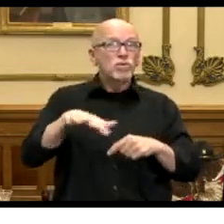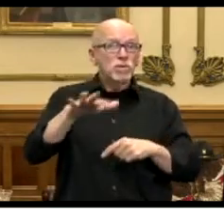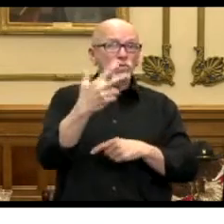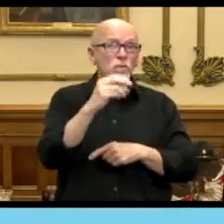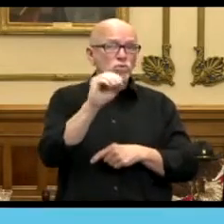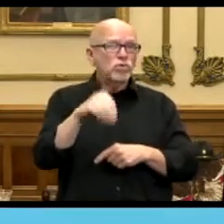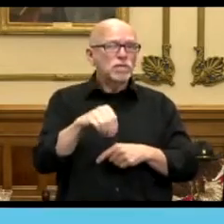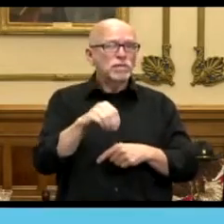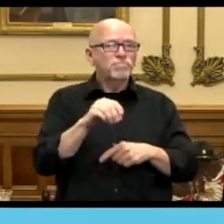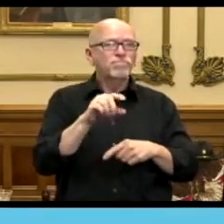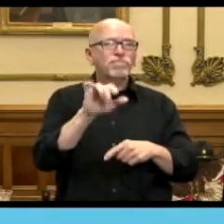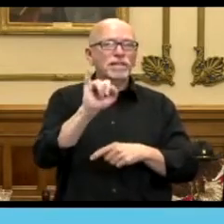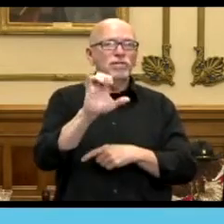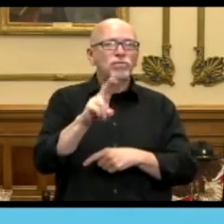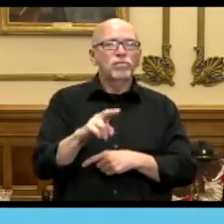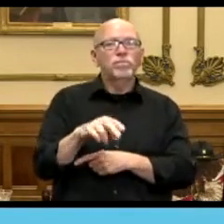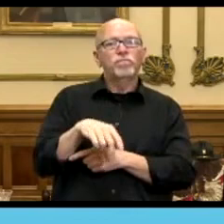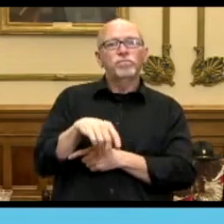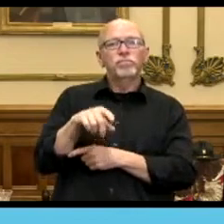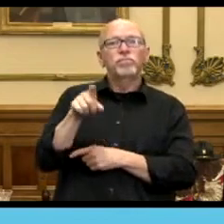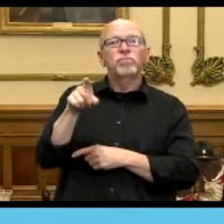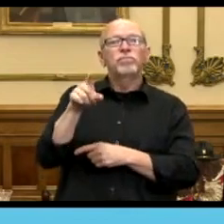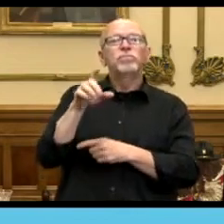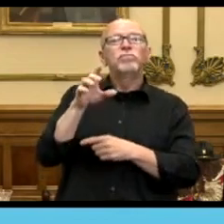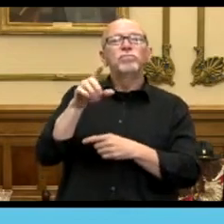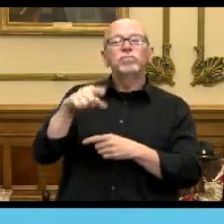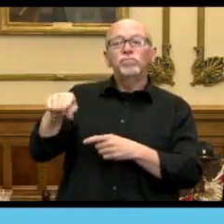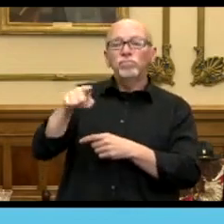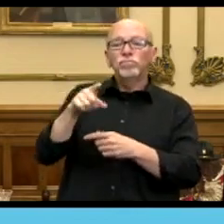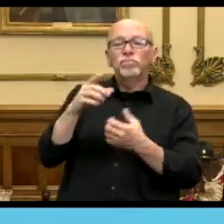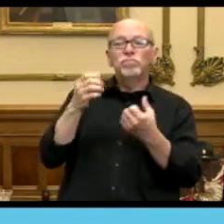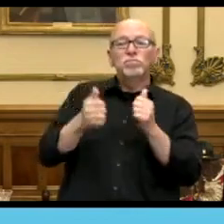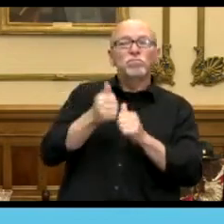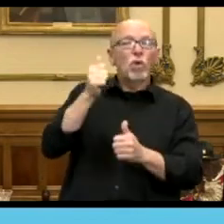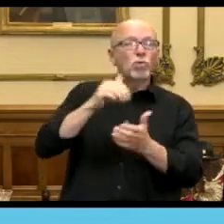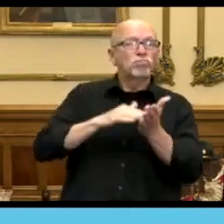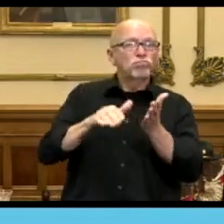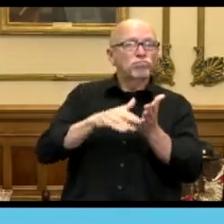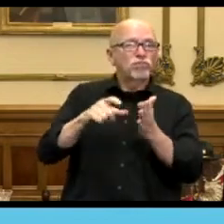74% of hospitalized patients have been discharged, which is steady since last